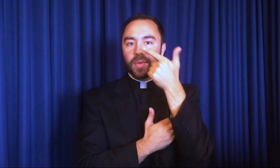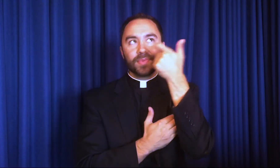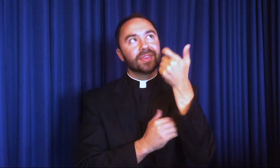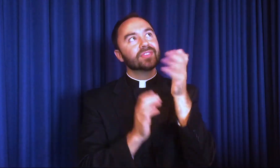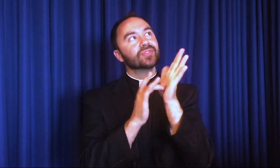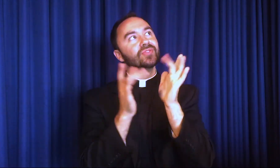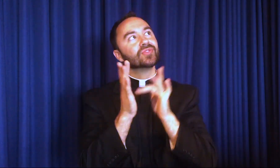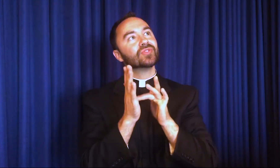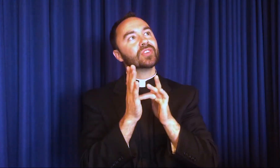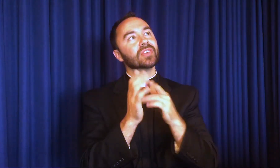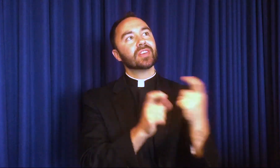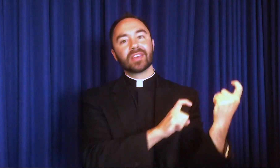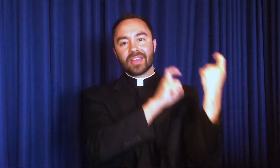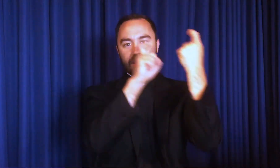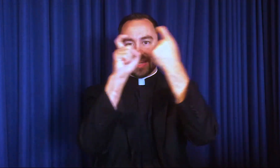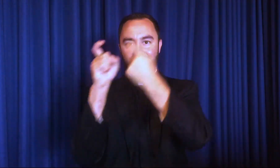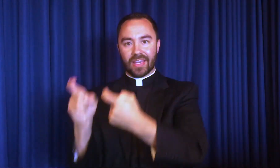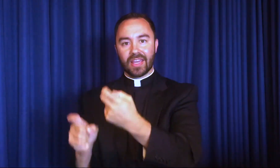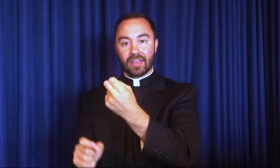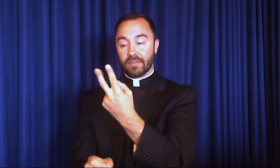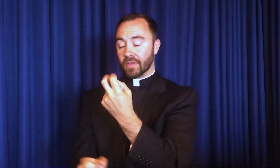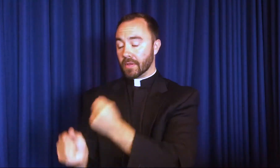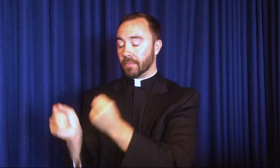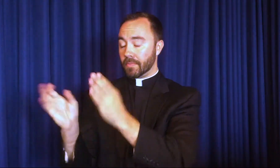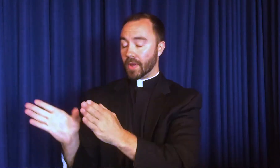means that the priesthood is apostolic